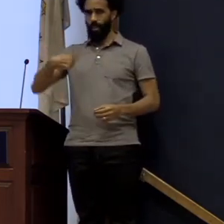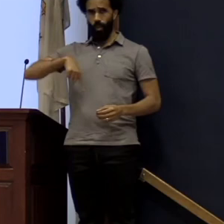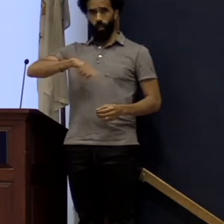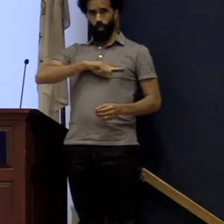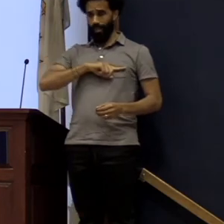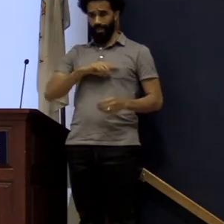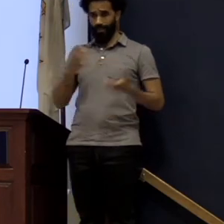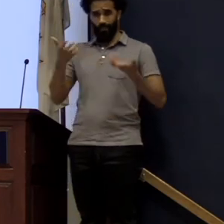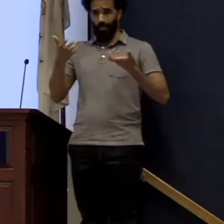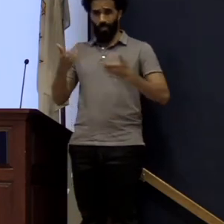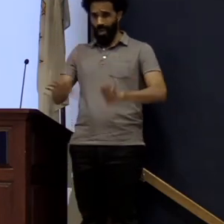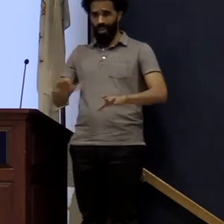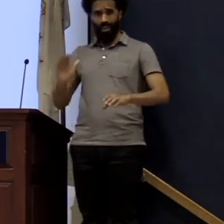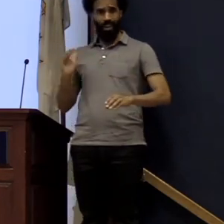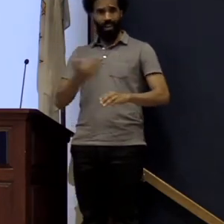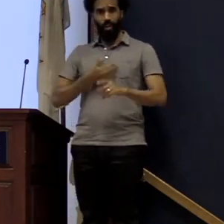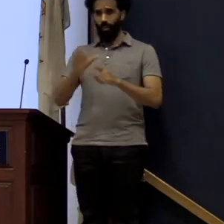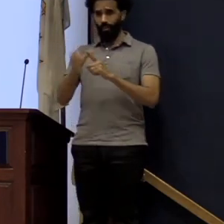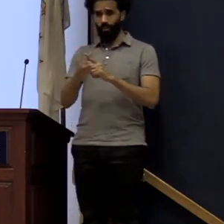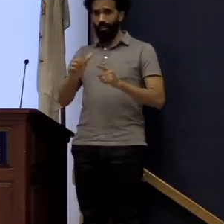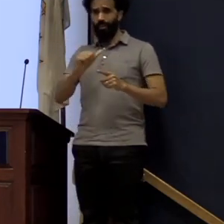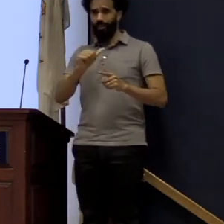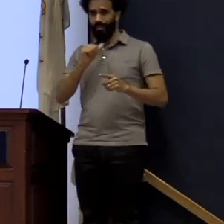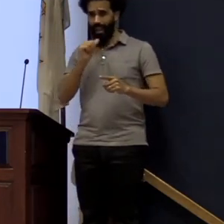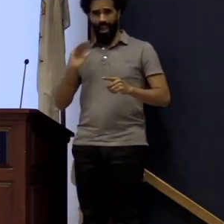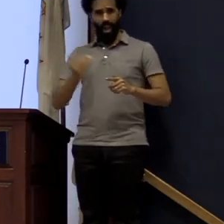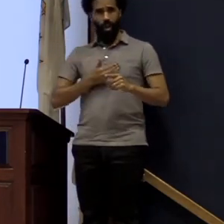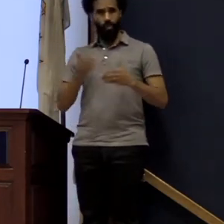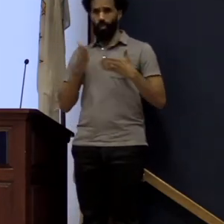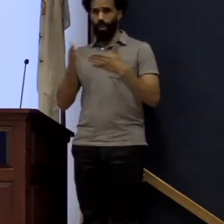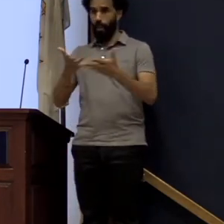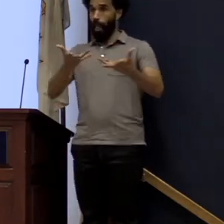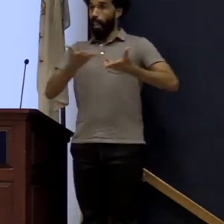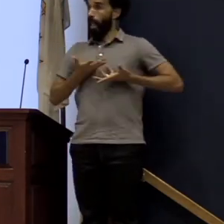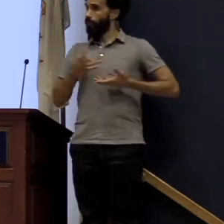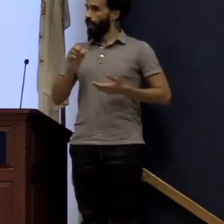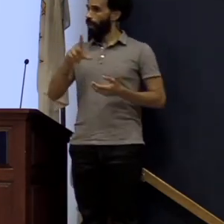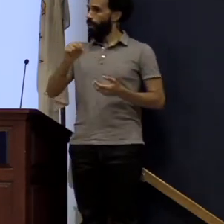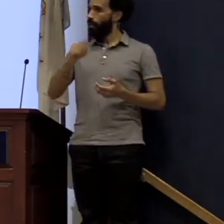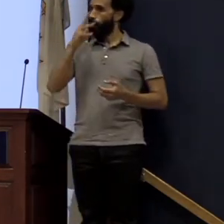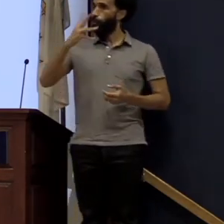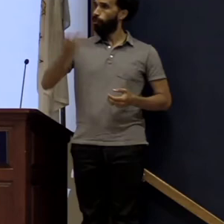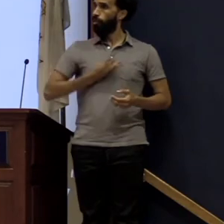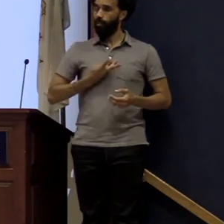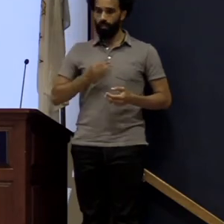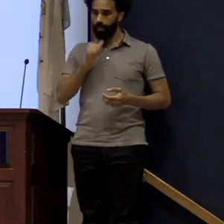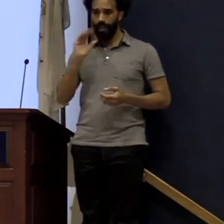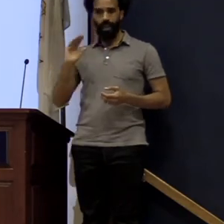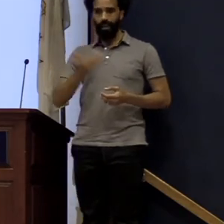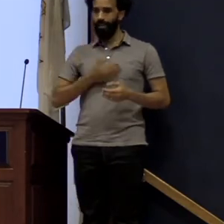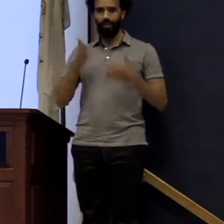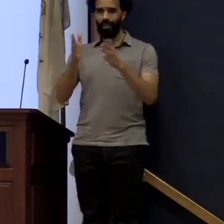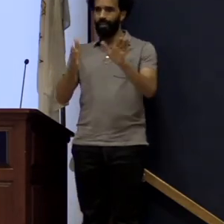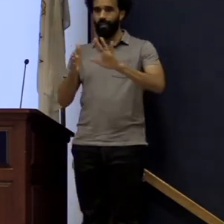It is not our tradition to be underrepresented. There is something that has happened to us. And so the other